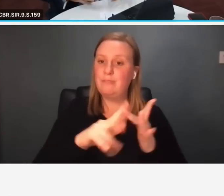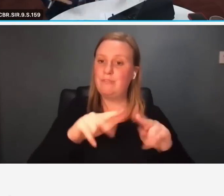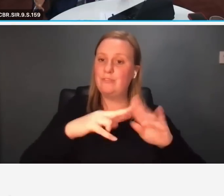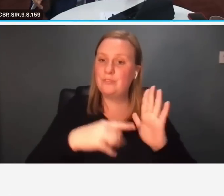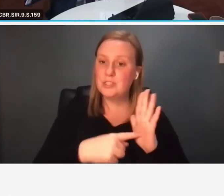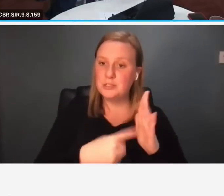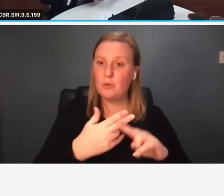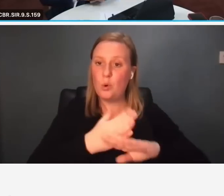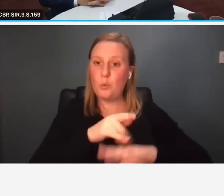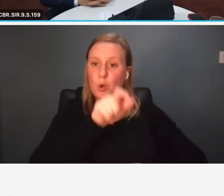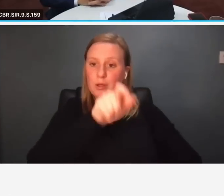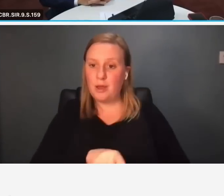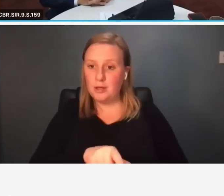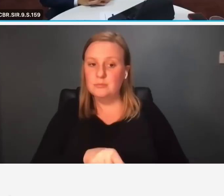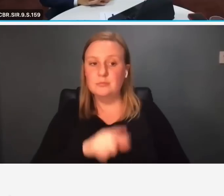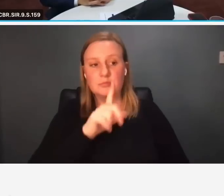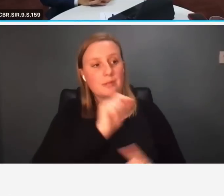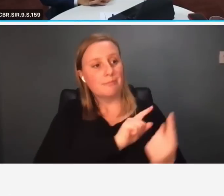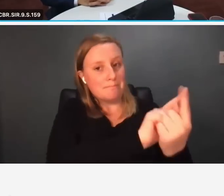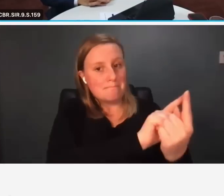and a worker could see a number of clients within that time.